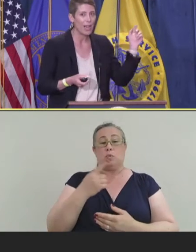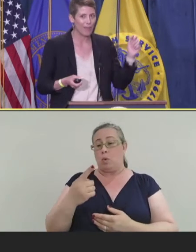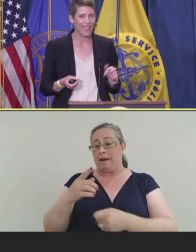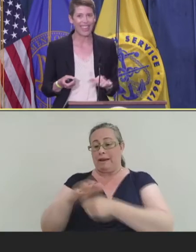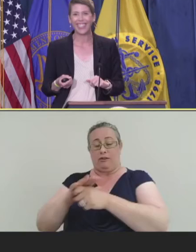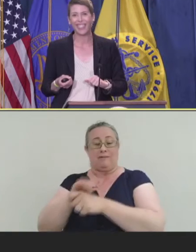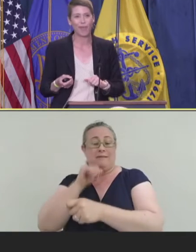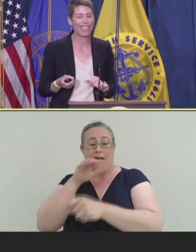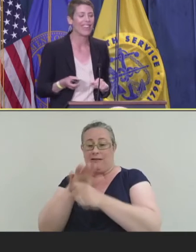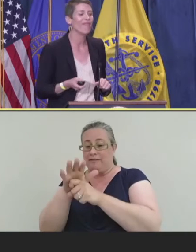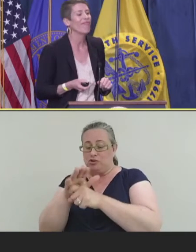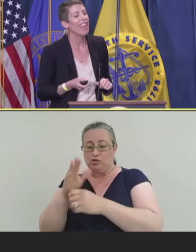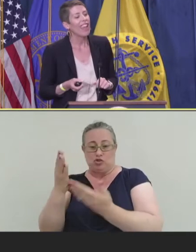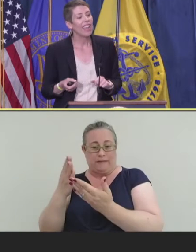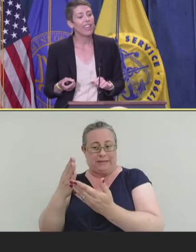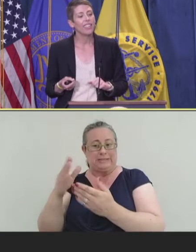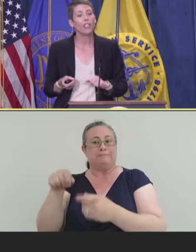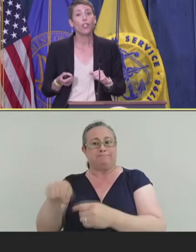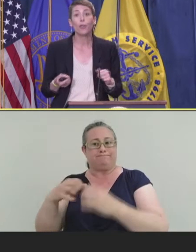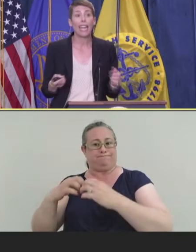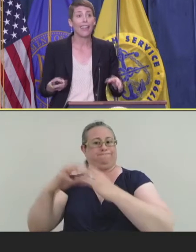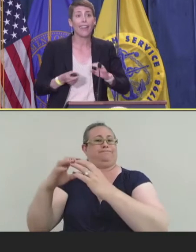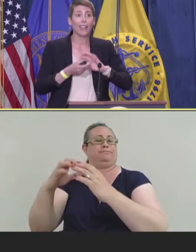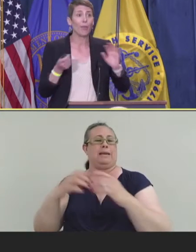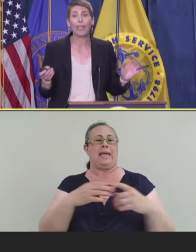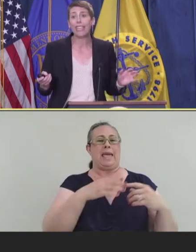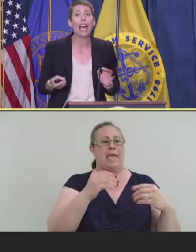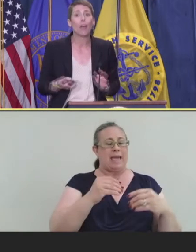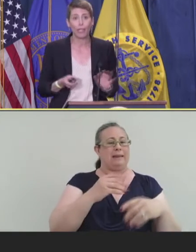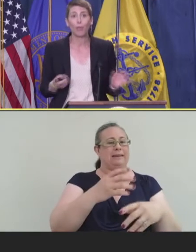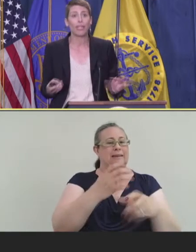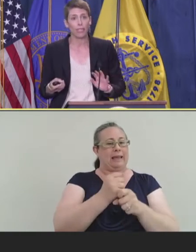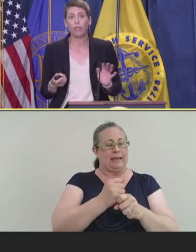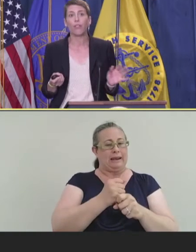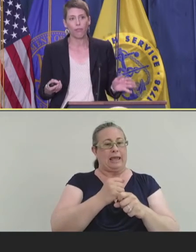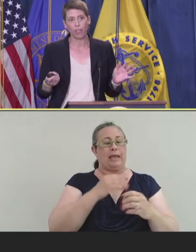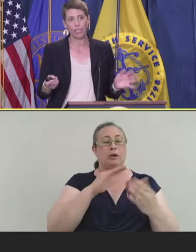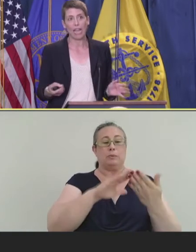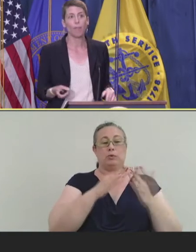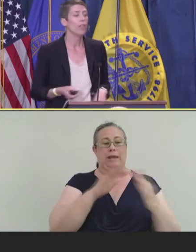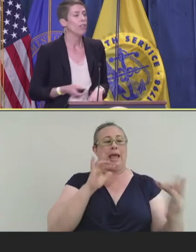up county, Germantown. And to gain a community outreach presence for the first time. So,